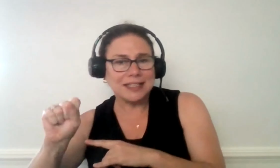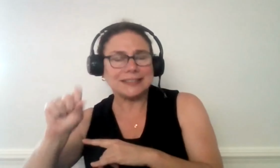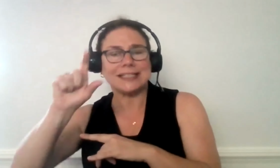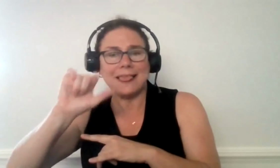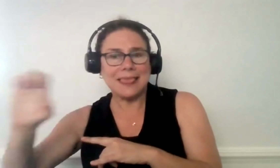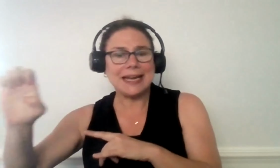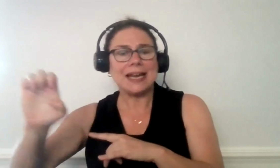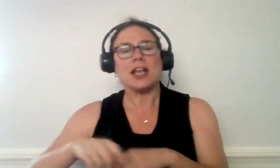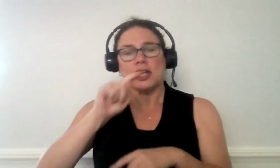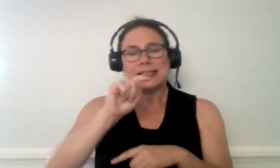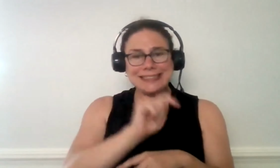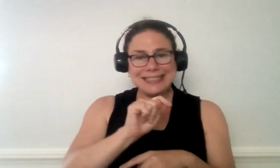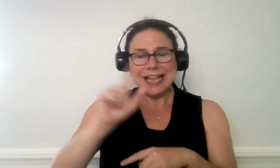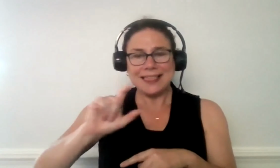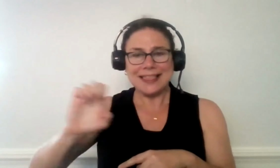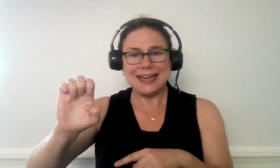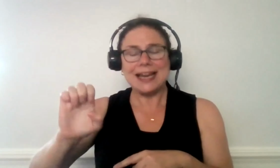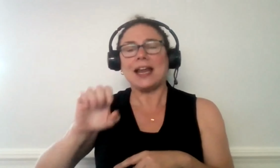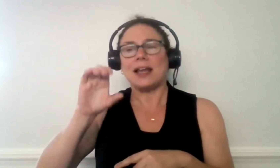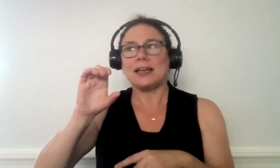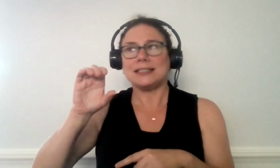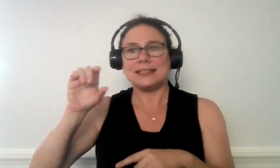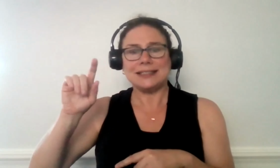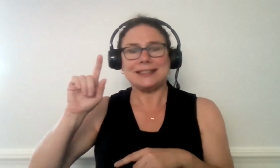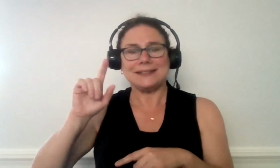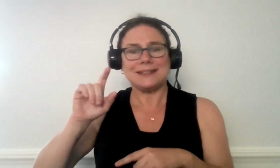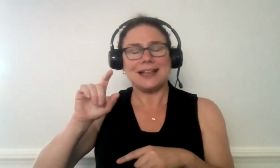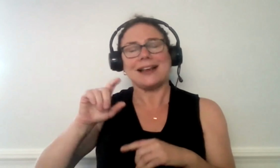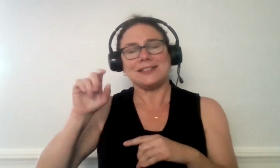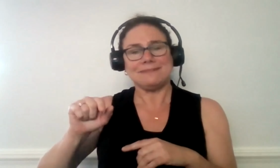Rachael Hu: Thanks, Travis.